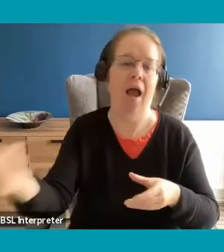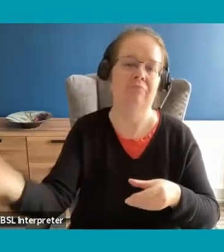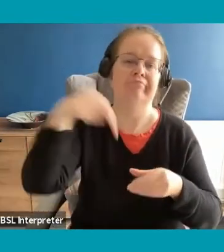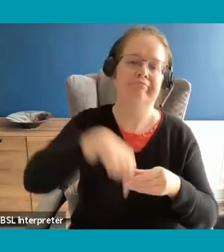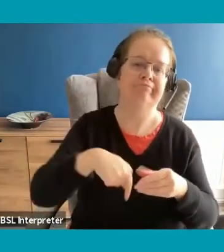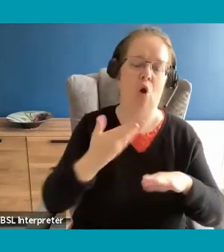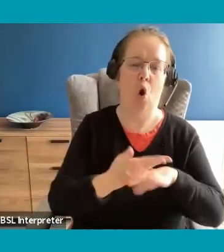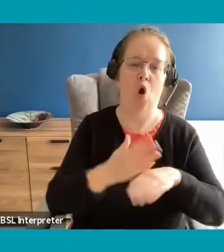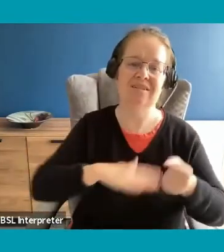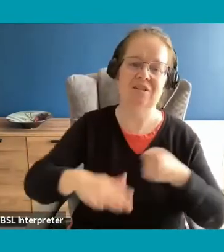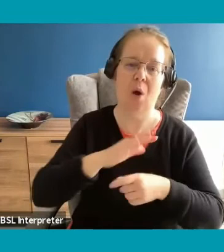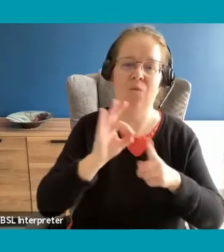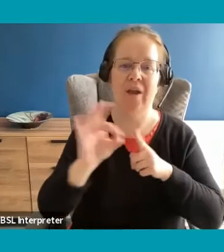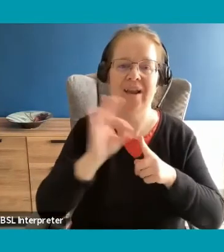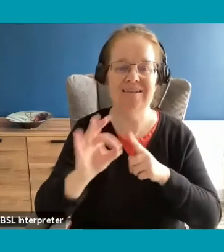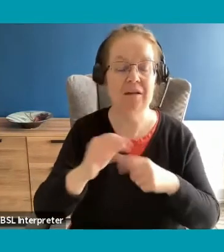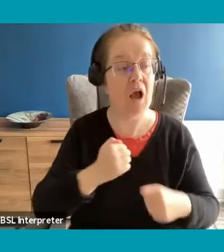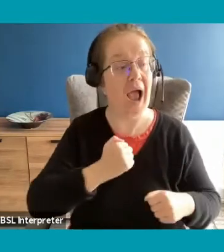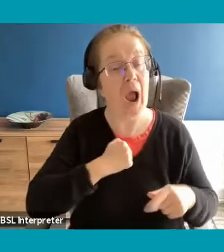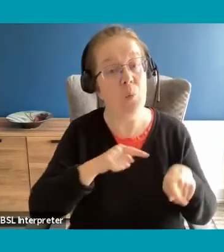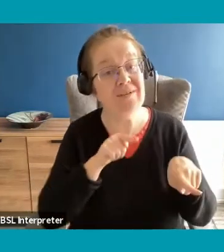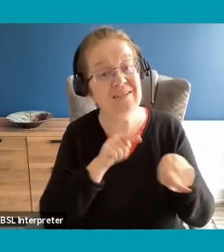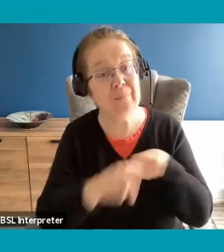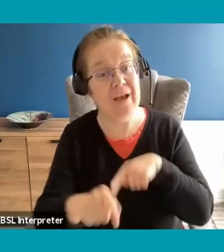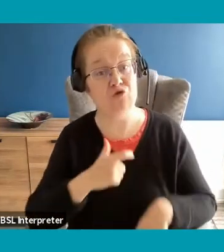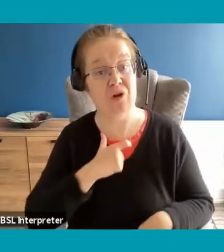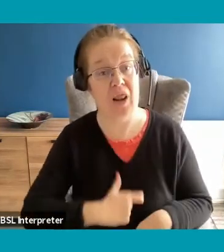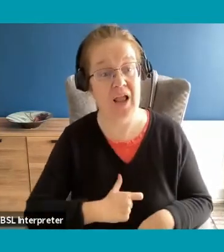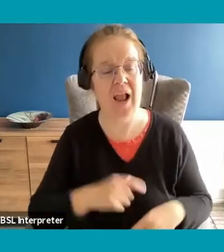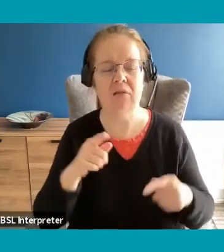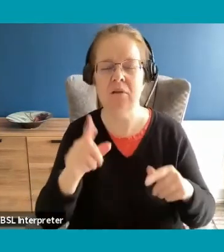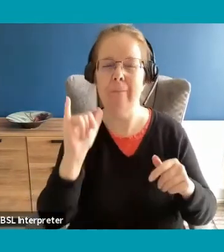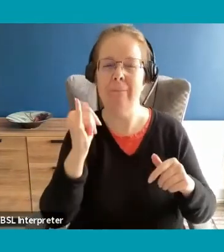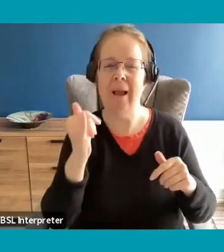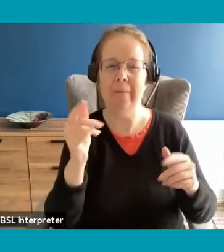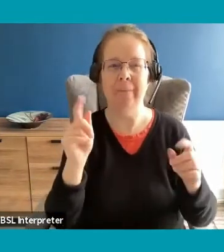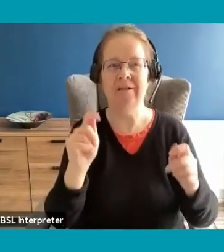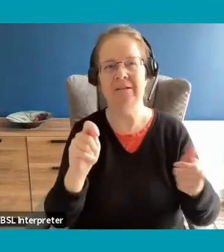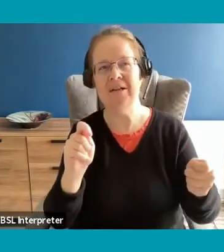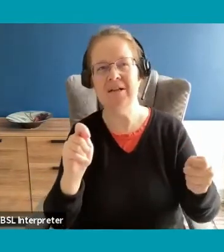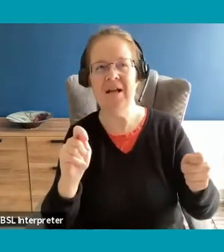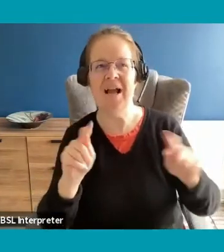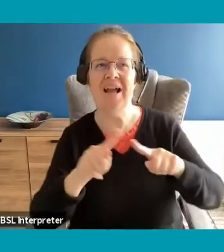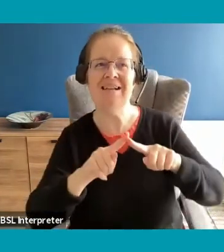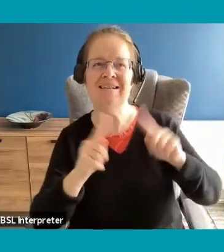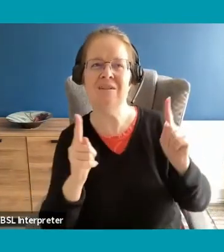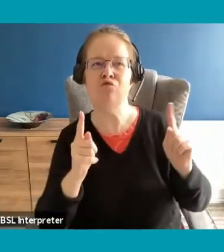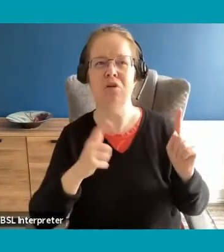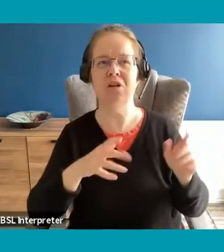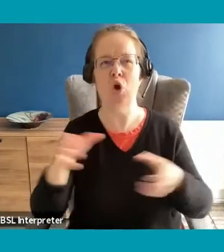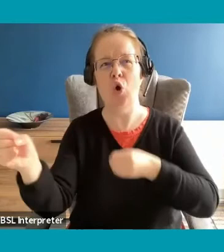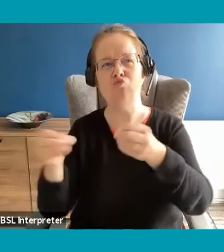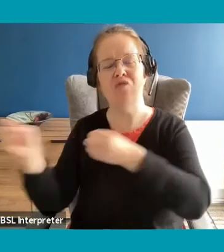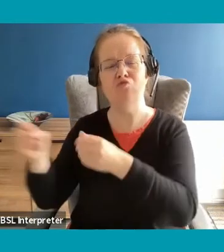Some of our more specialist roles. They might have a slightly different recruitment process insofar as you